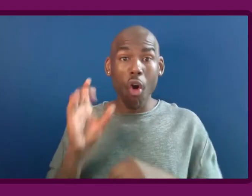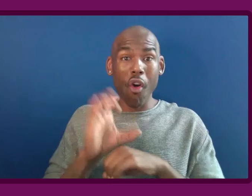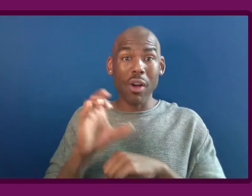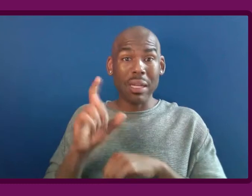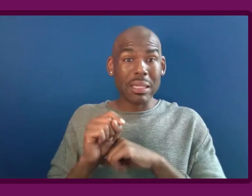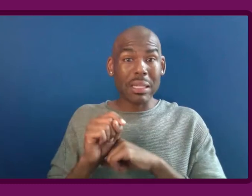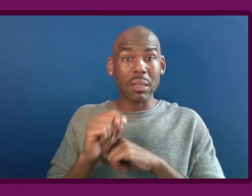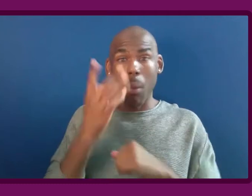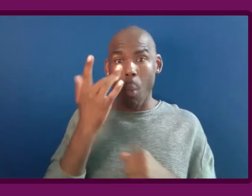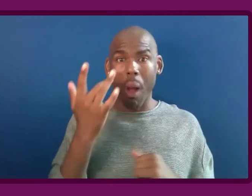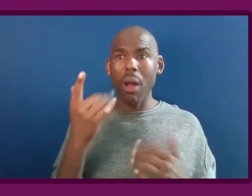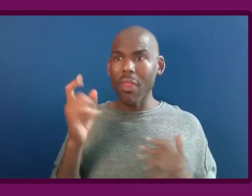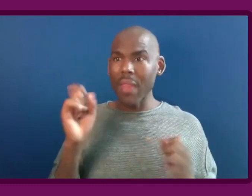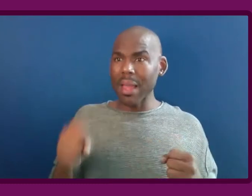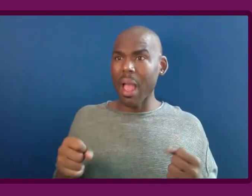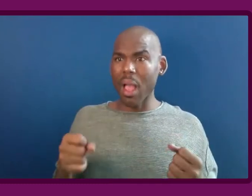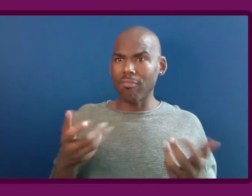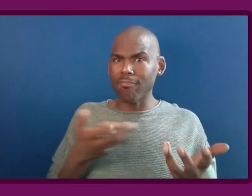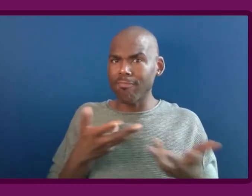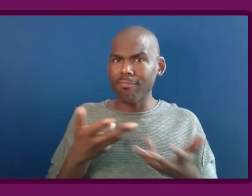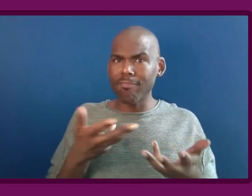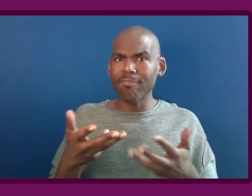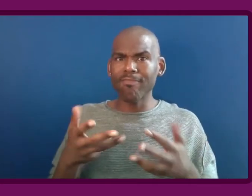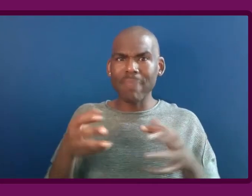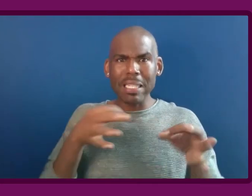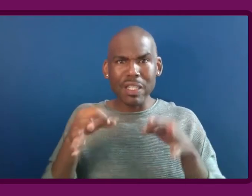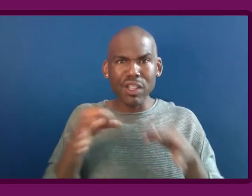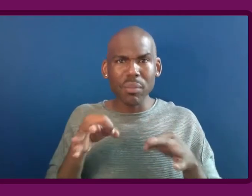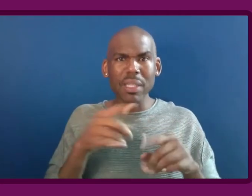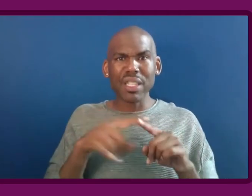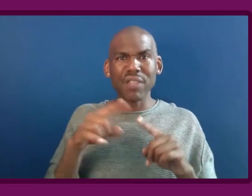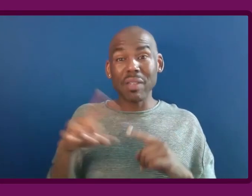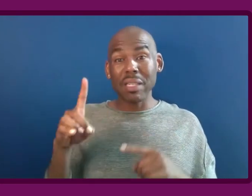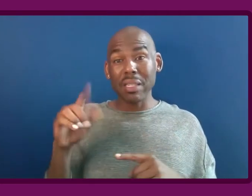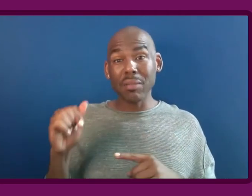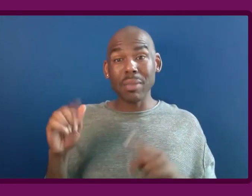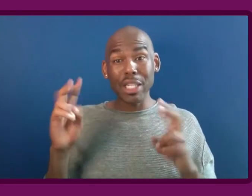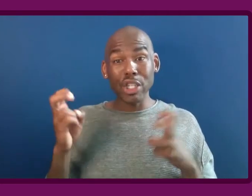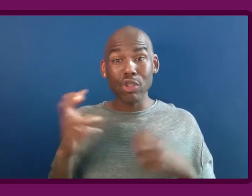because there is talent. They can consult not only on disability issues but on other issues,